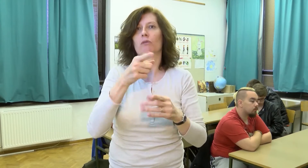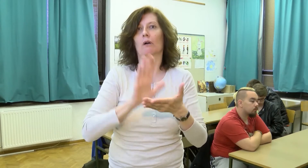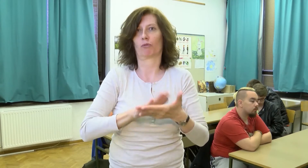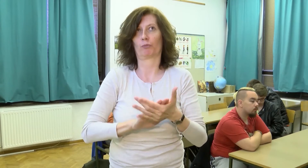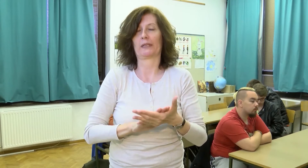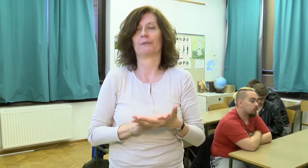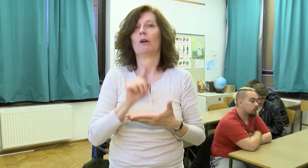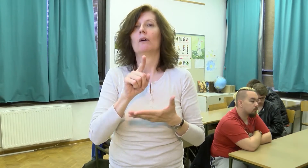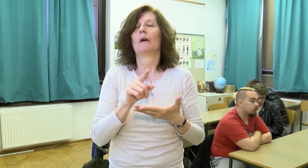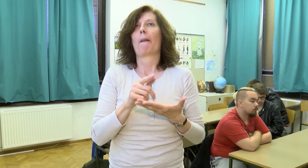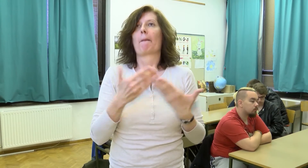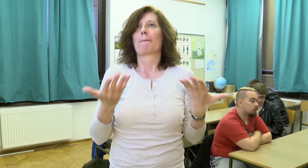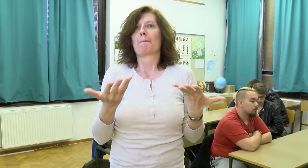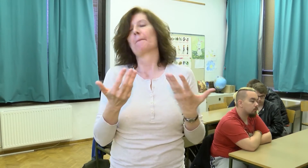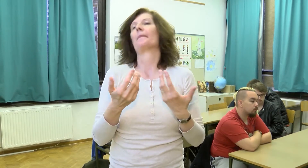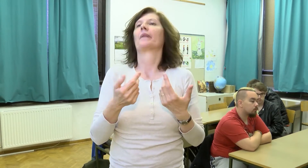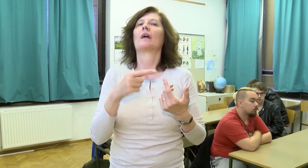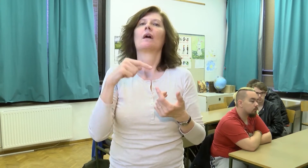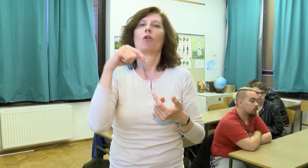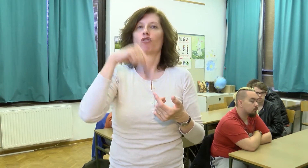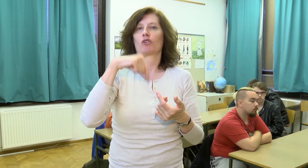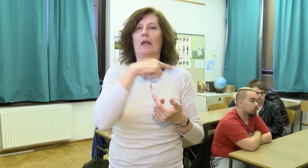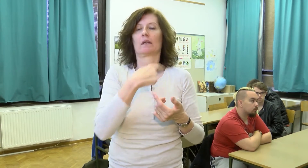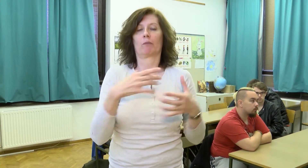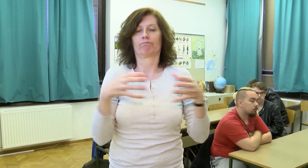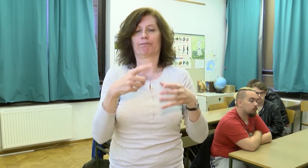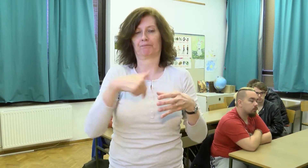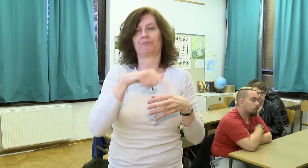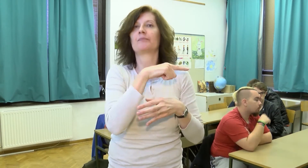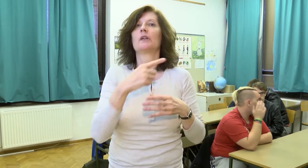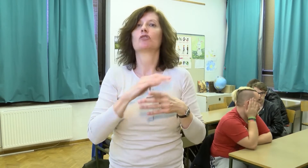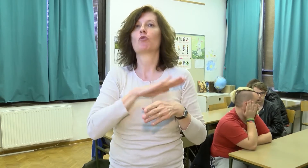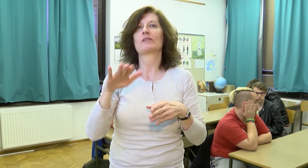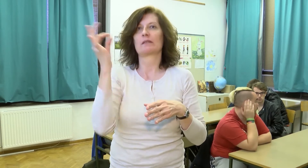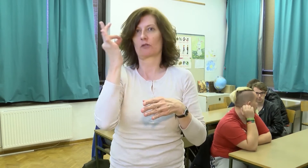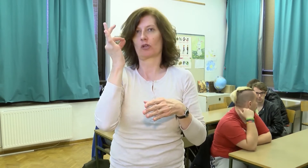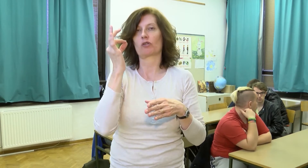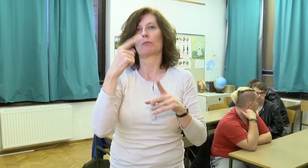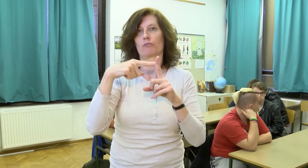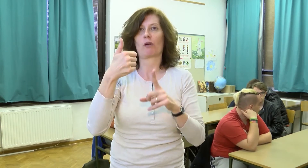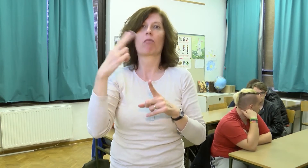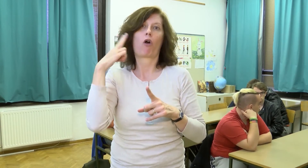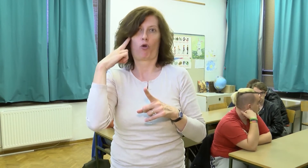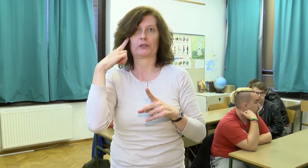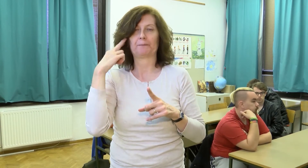What does this mean? All students, except for one, can hear.